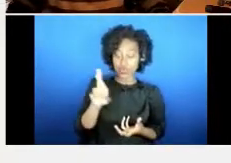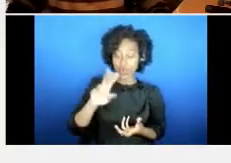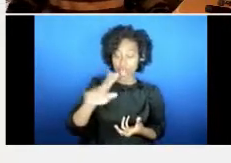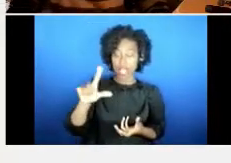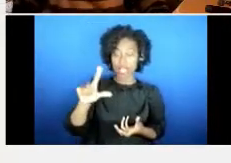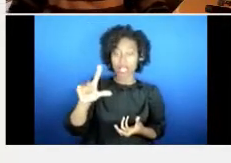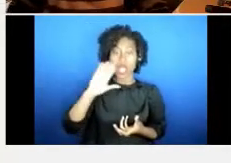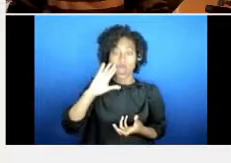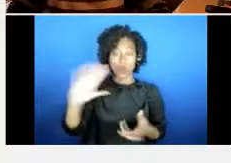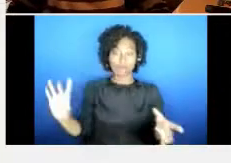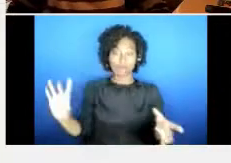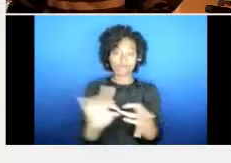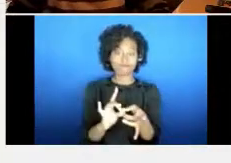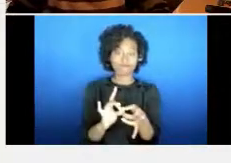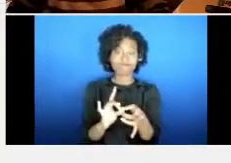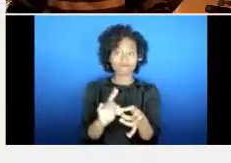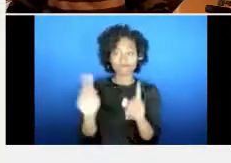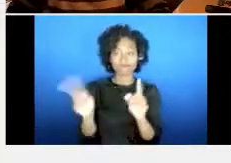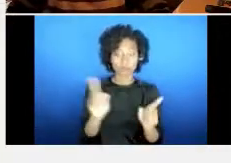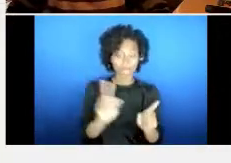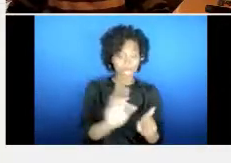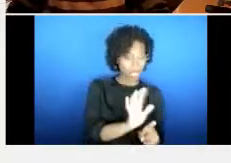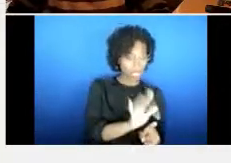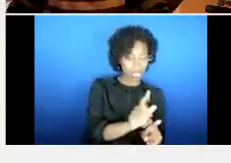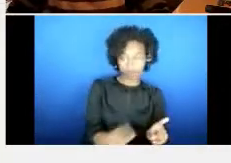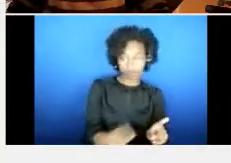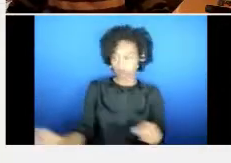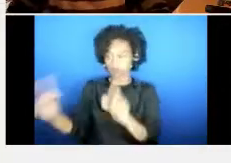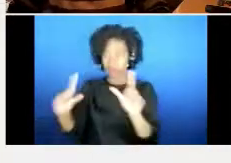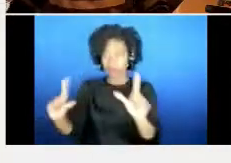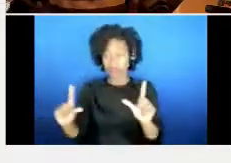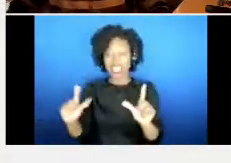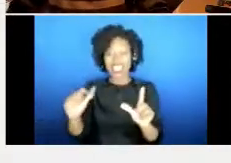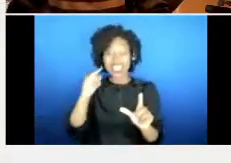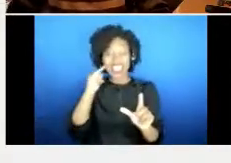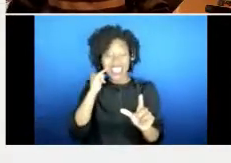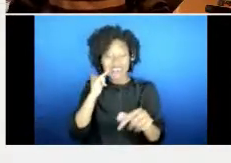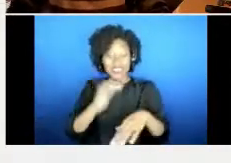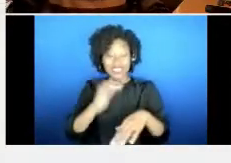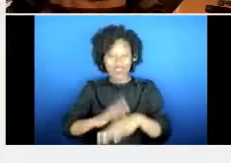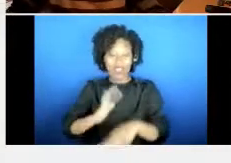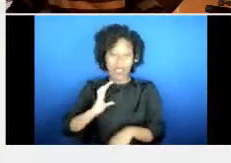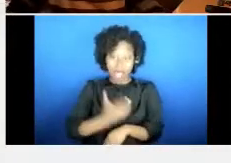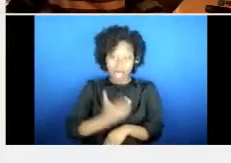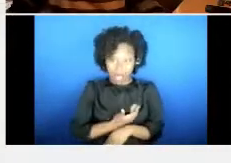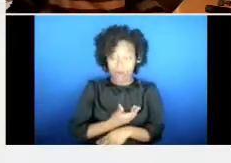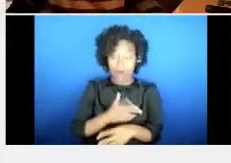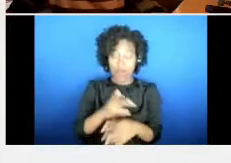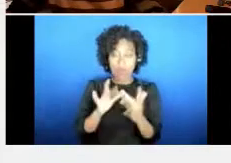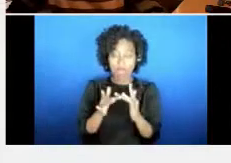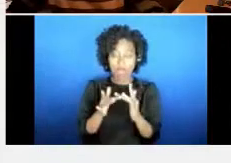if your website is hosted on our website, this is the training session on how to update